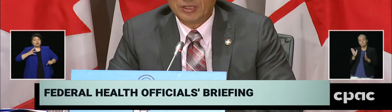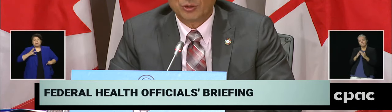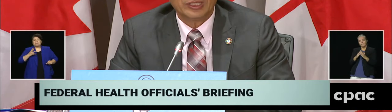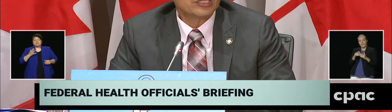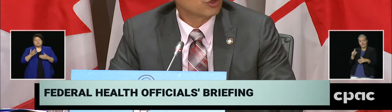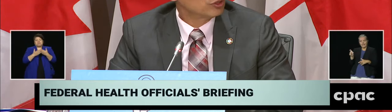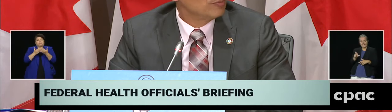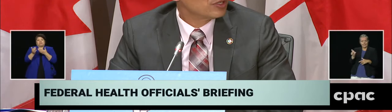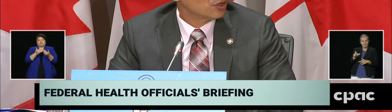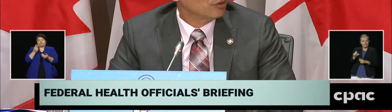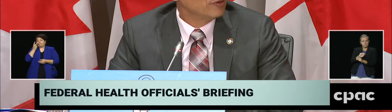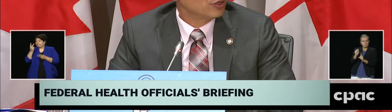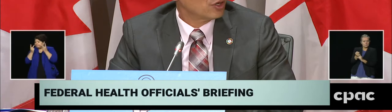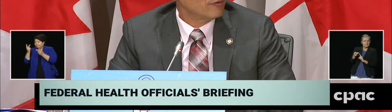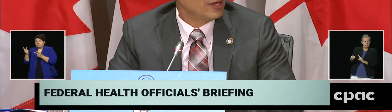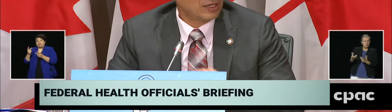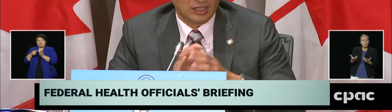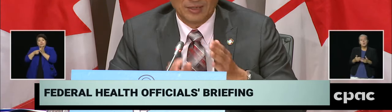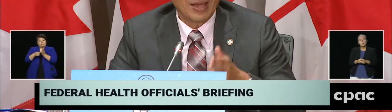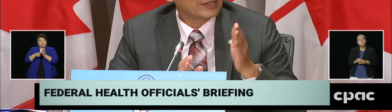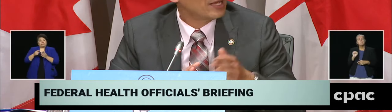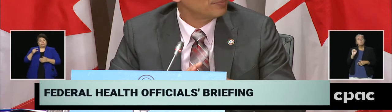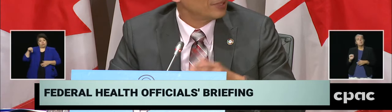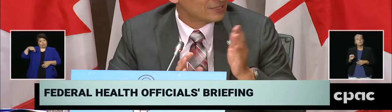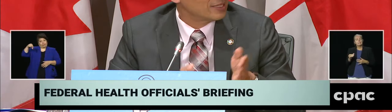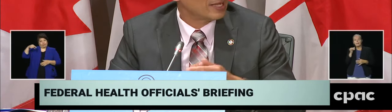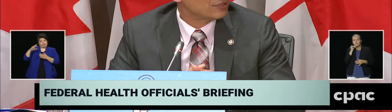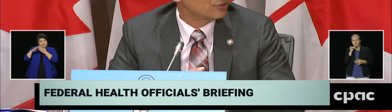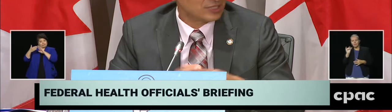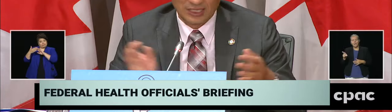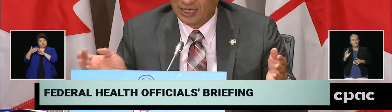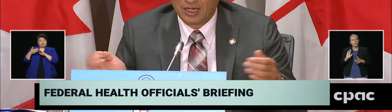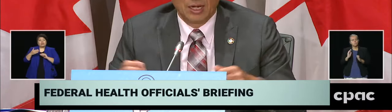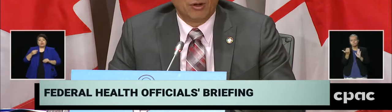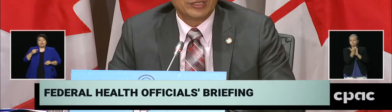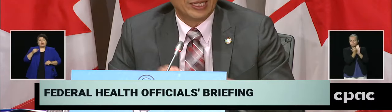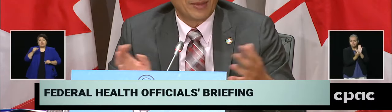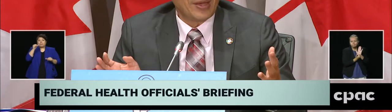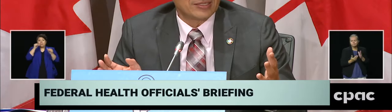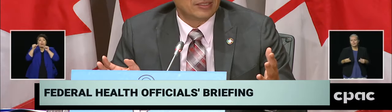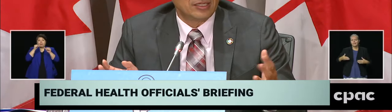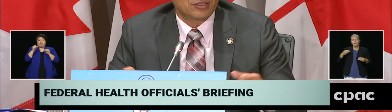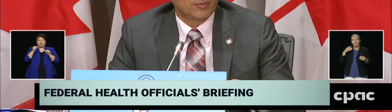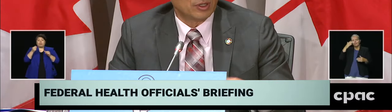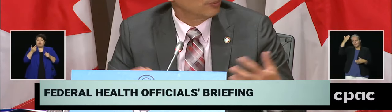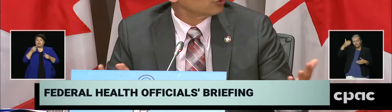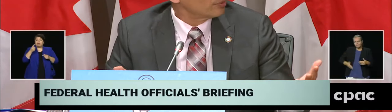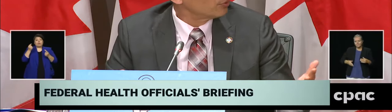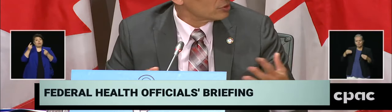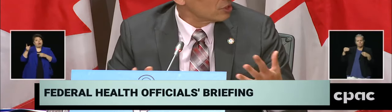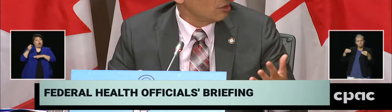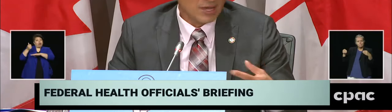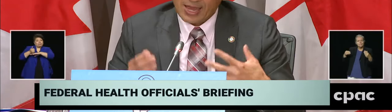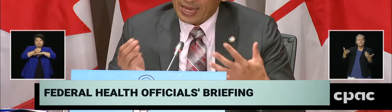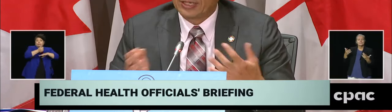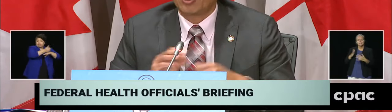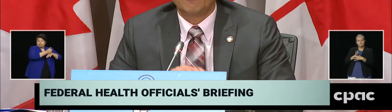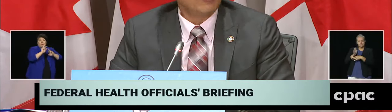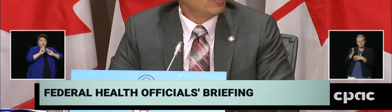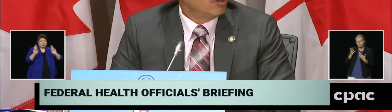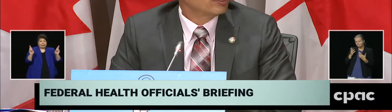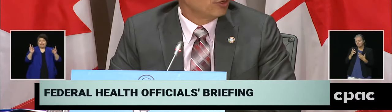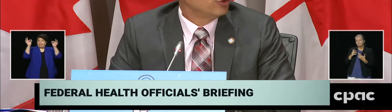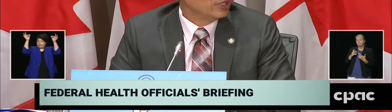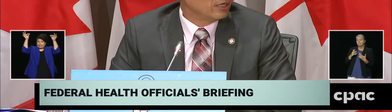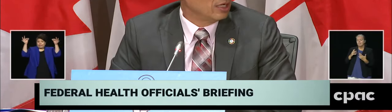EXPERIENCE, WHAT WE HAVE SEEN IN